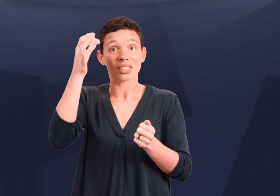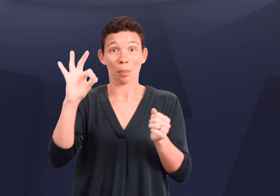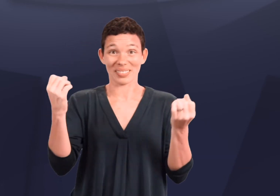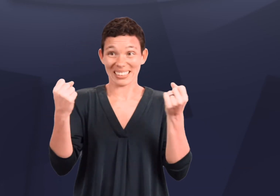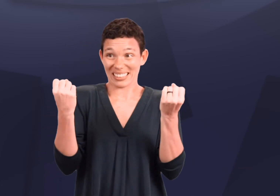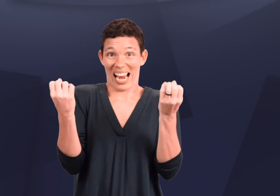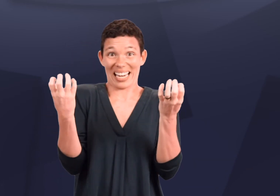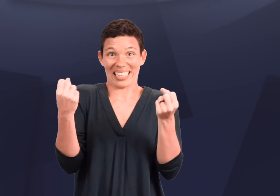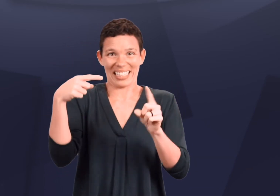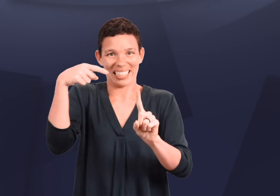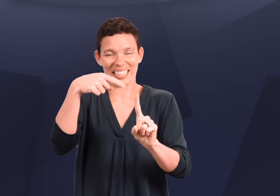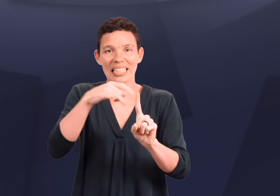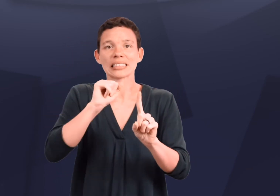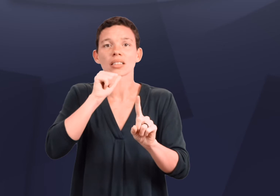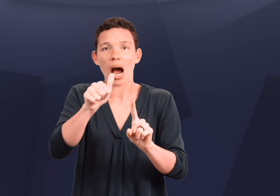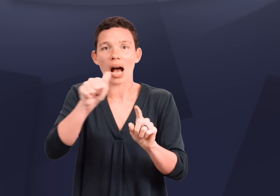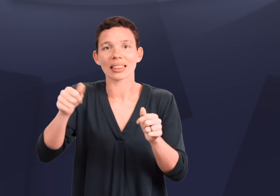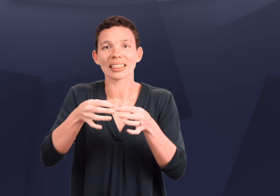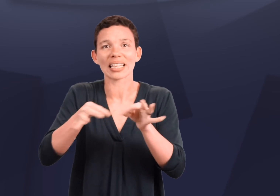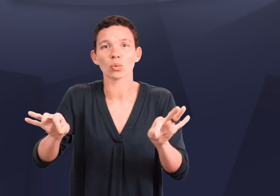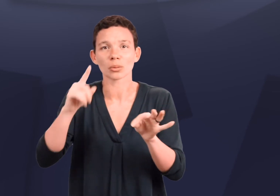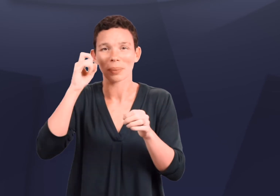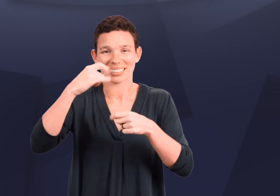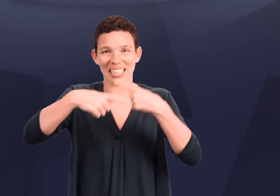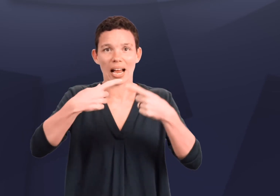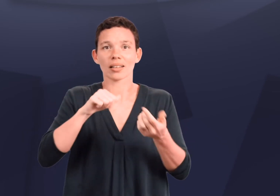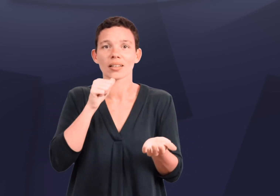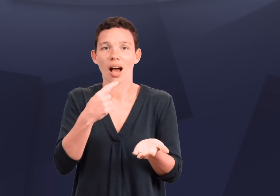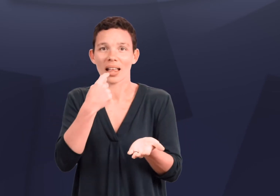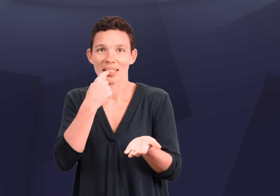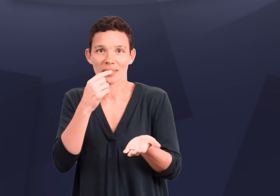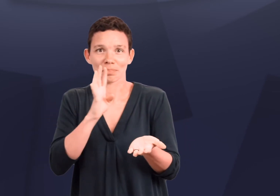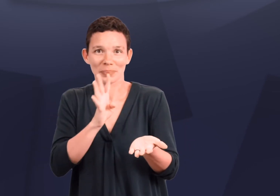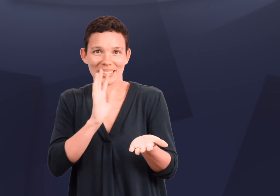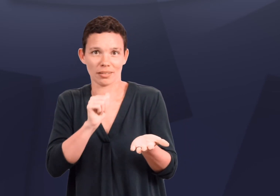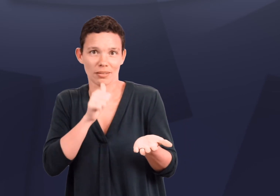but the ideology of language belongs to the tongue, not hand, to communicate.